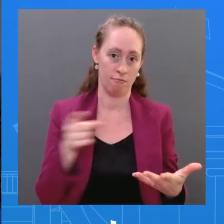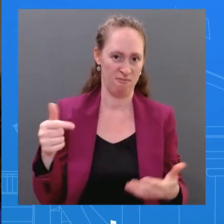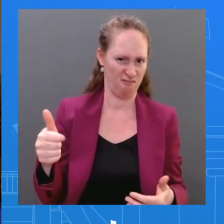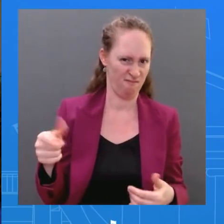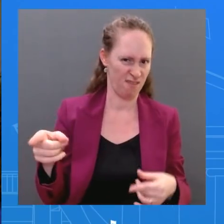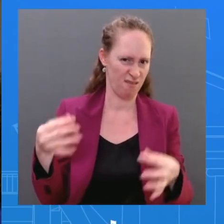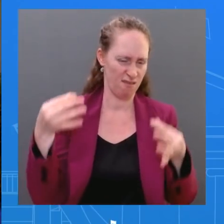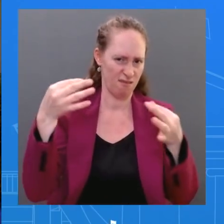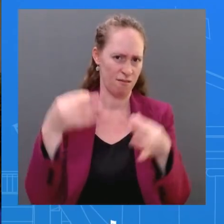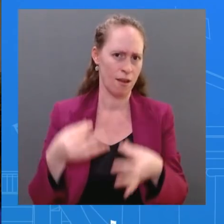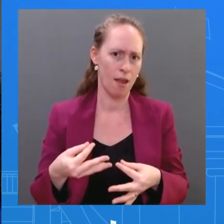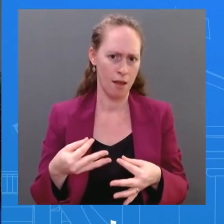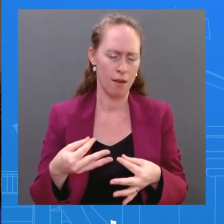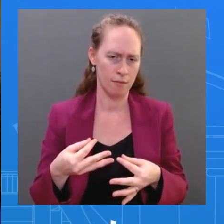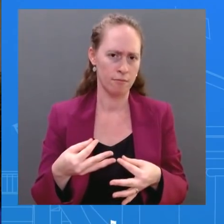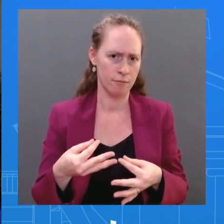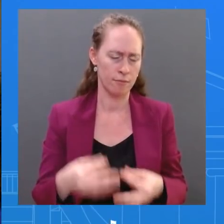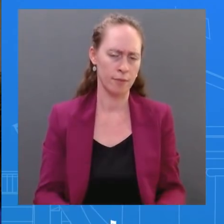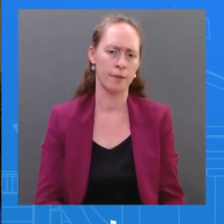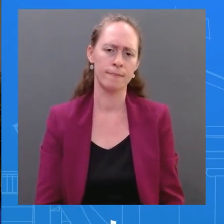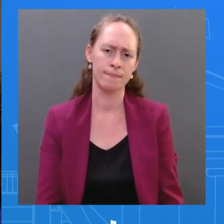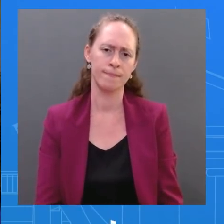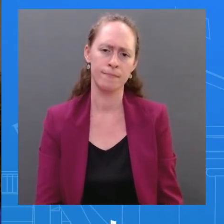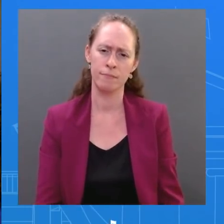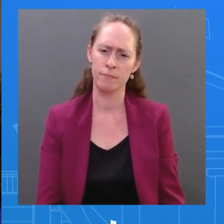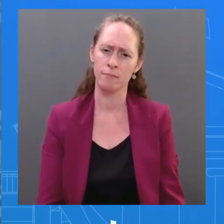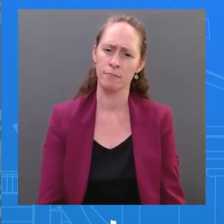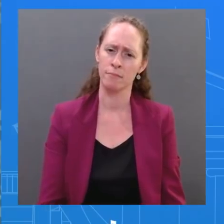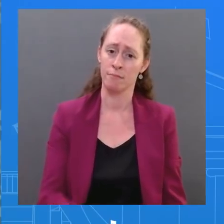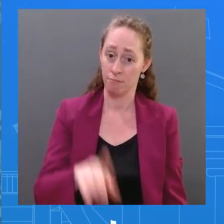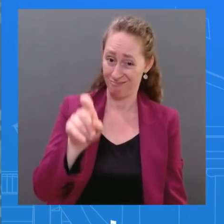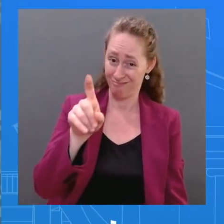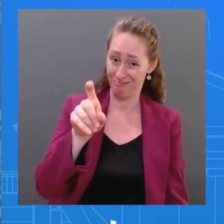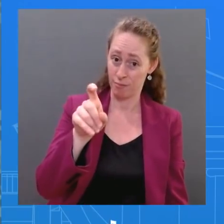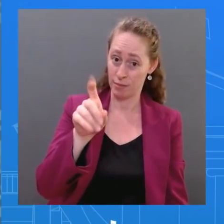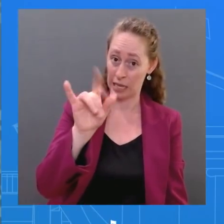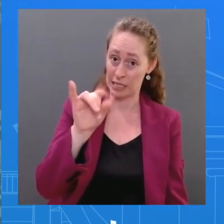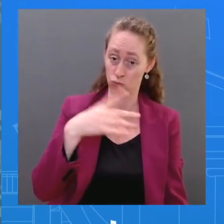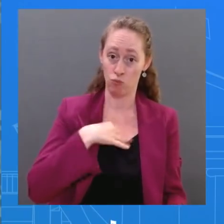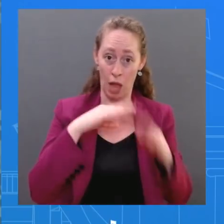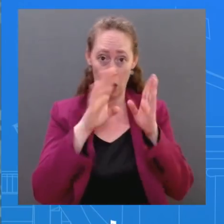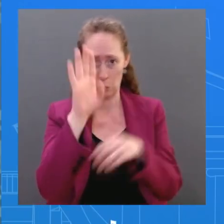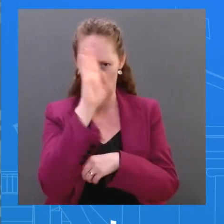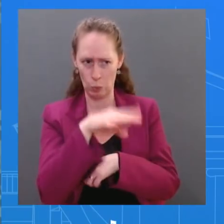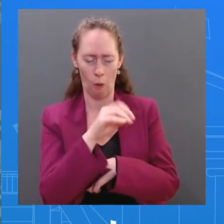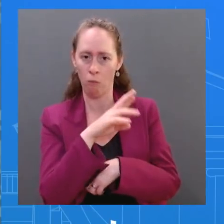that this was going to be the case this morning? Ms. Jean-Pierre: So, on -- I cannot speak about her case in public.